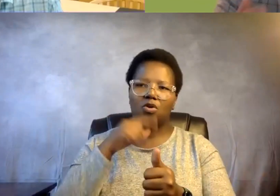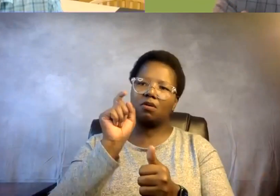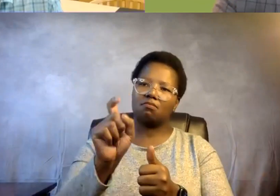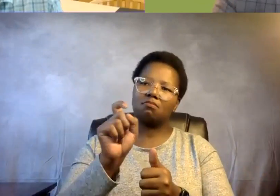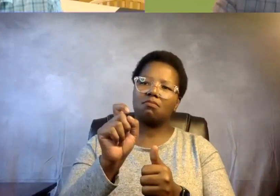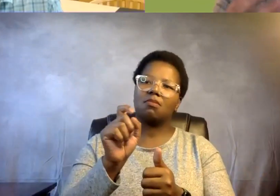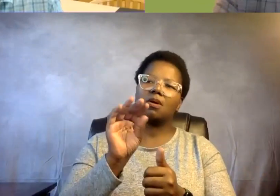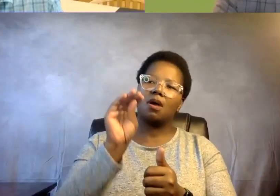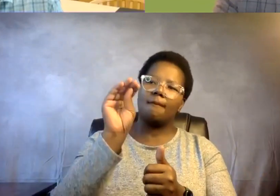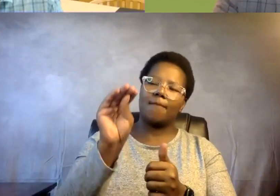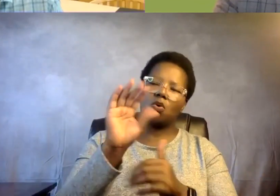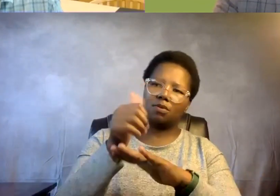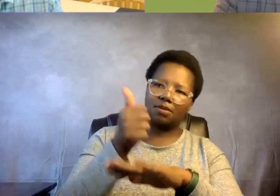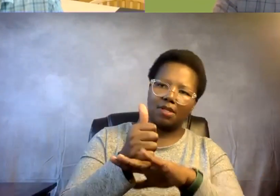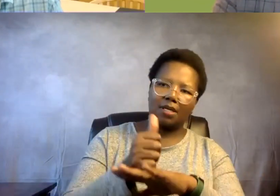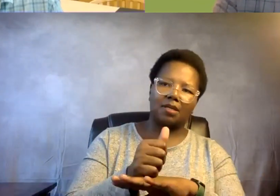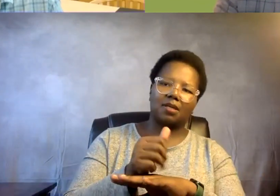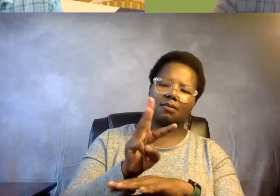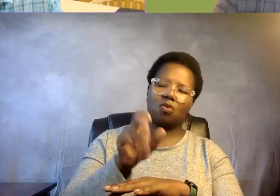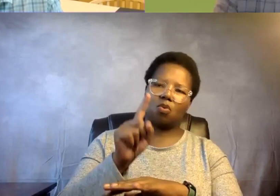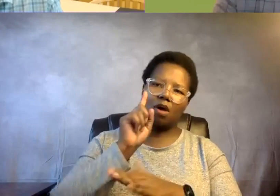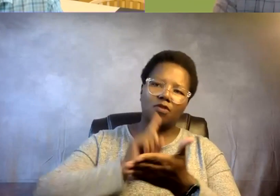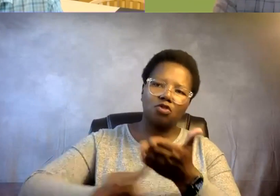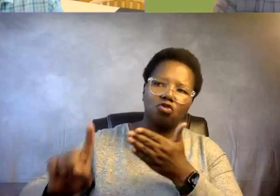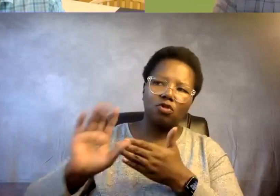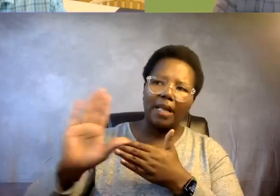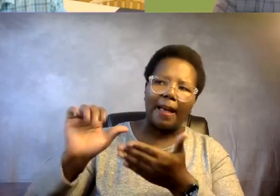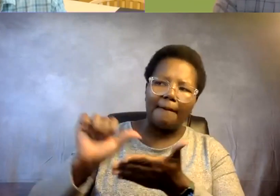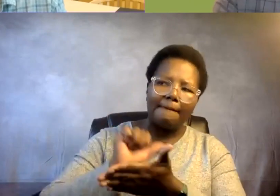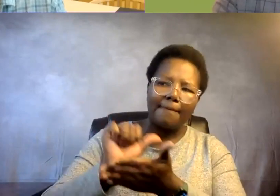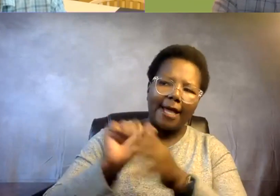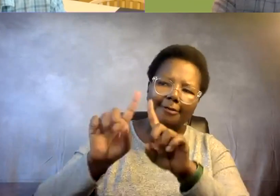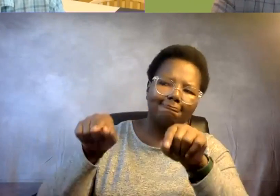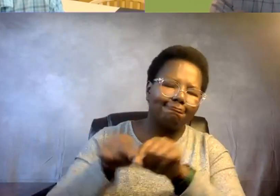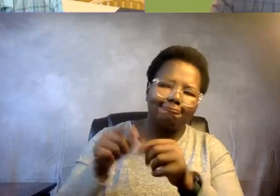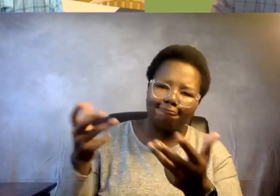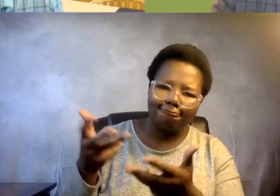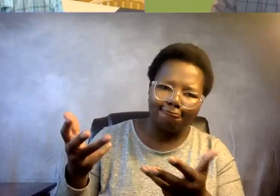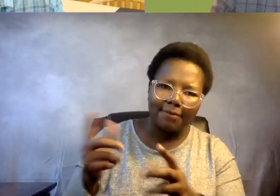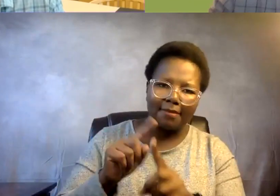to check that state of the page, but sometimes when you turn WAVE back off it does reset that